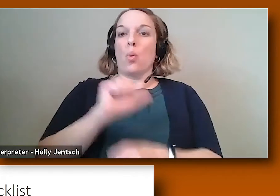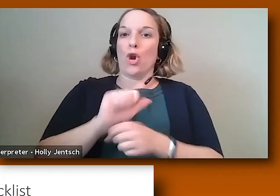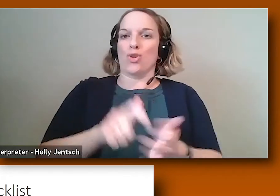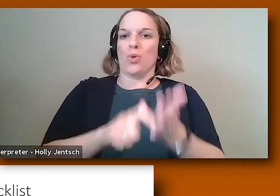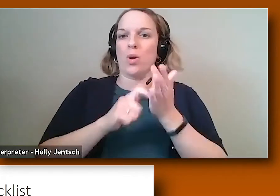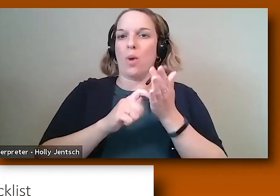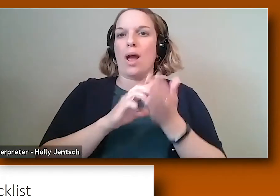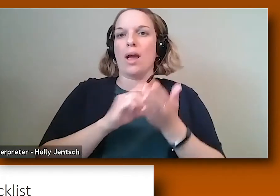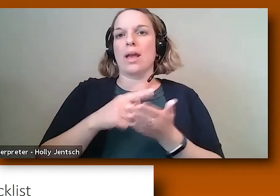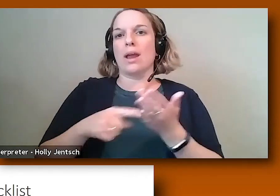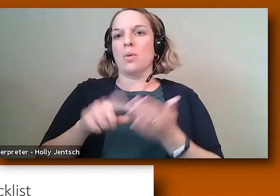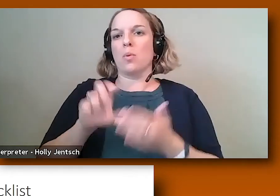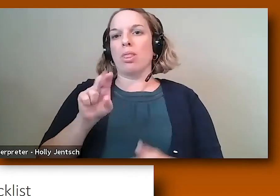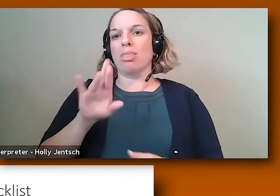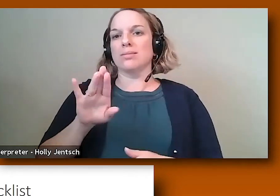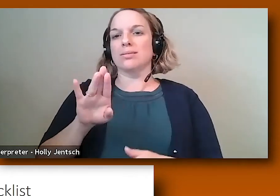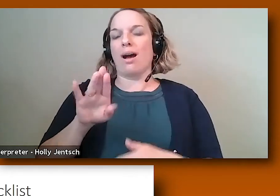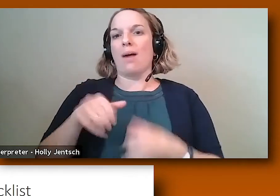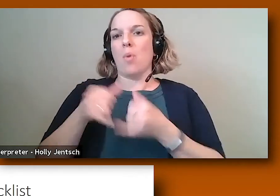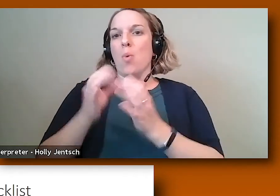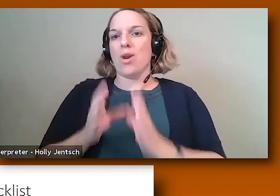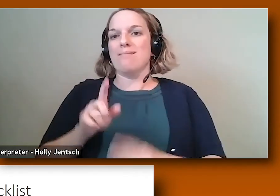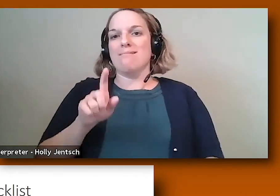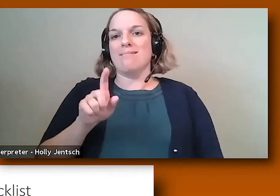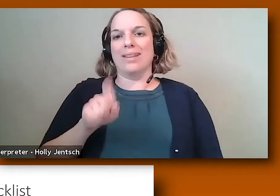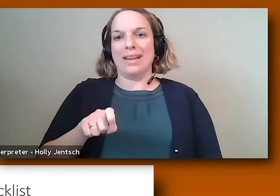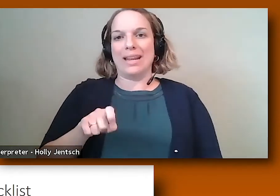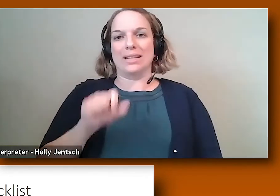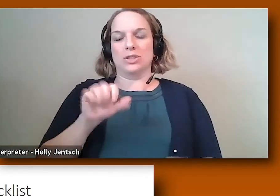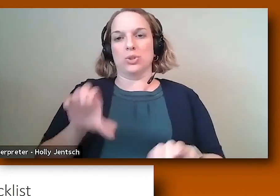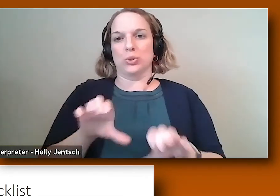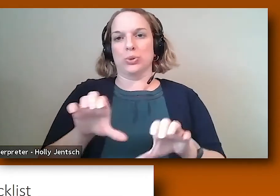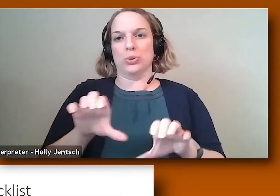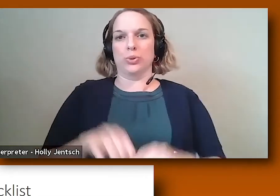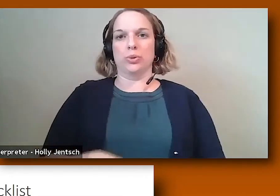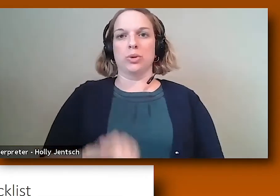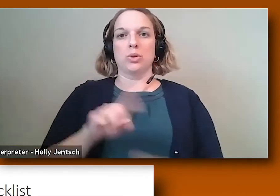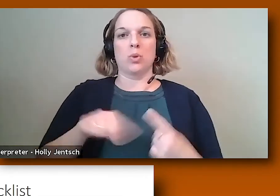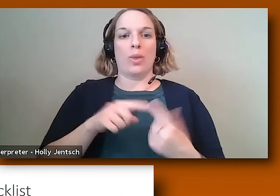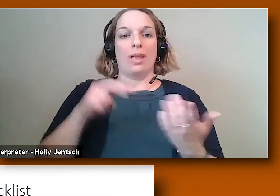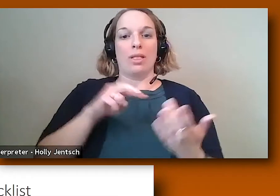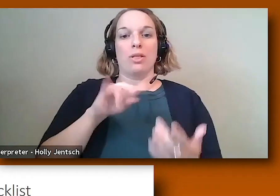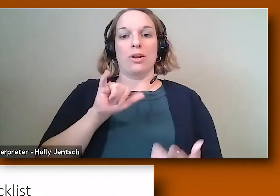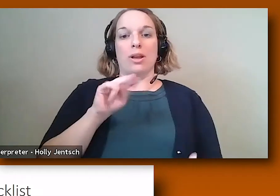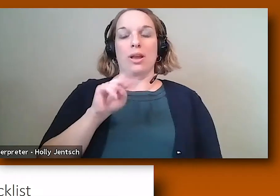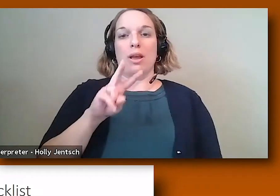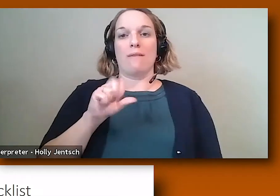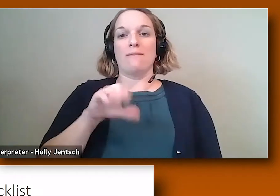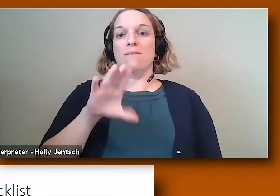and what the subawardee should be working on, so when they look at the invoice, they should have a better idea if the charges on there